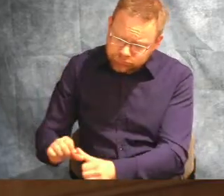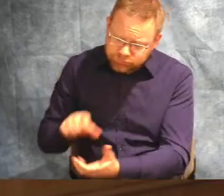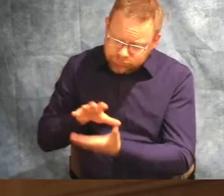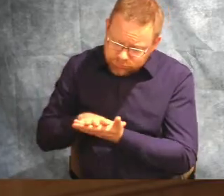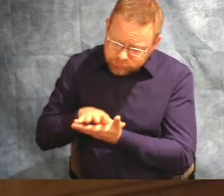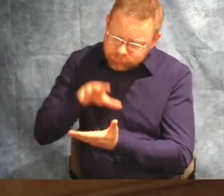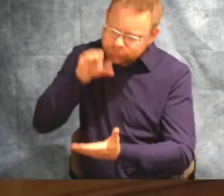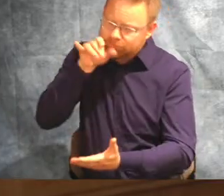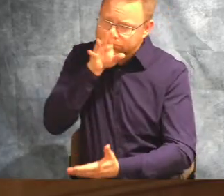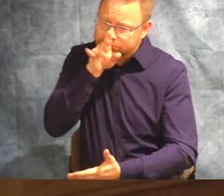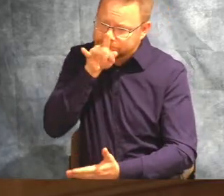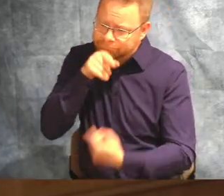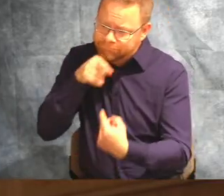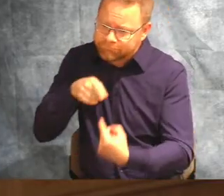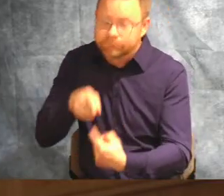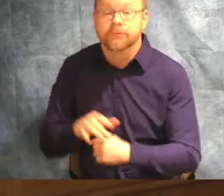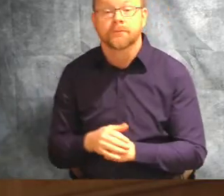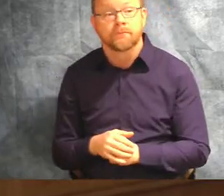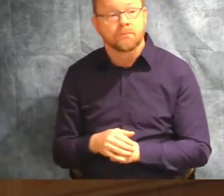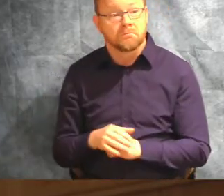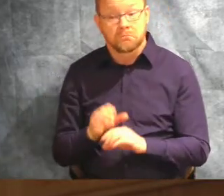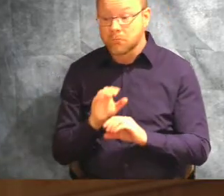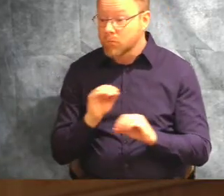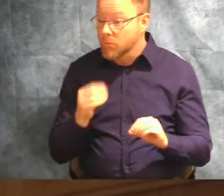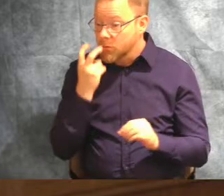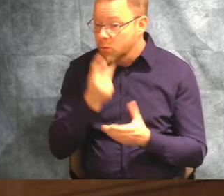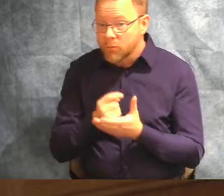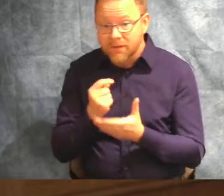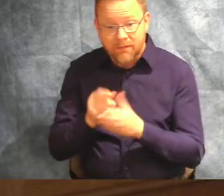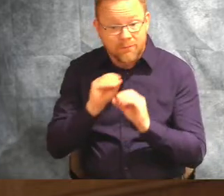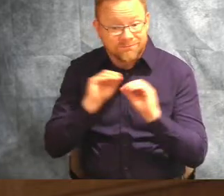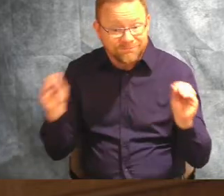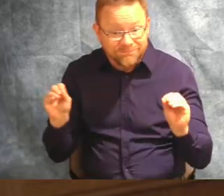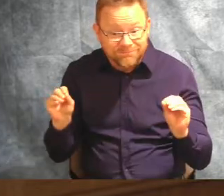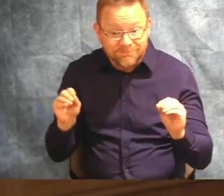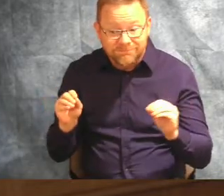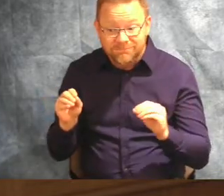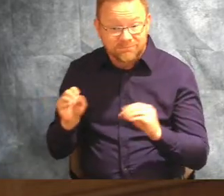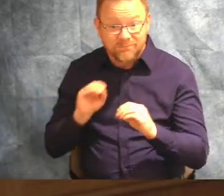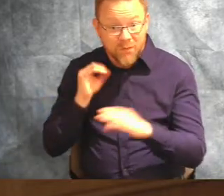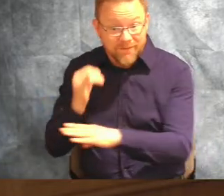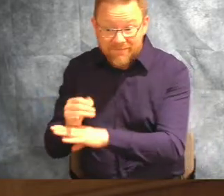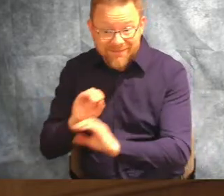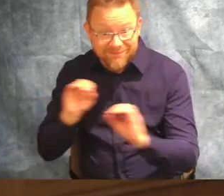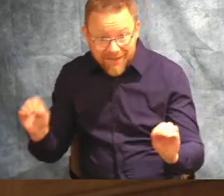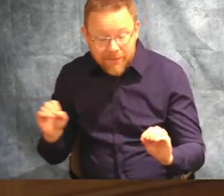speak. And whereas without appropriate speech therapy intervention, children with apraxia